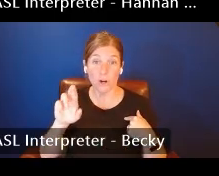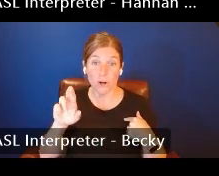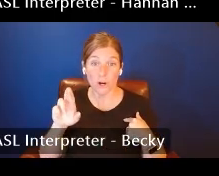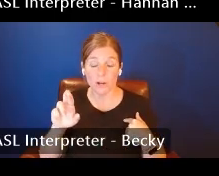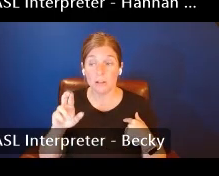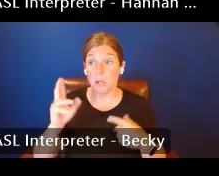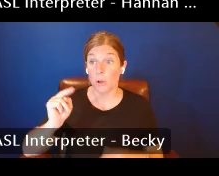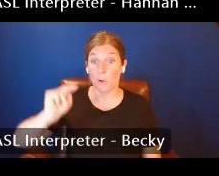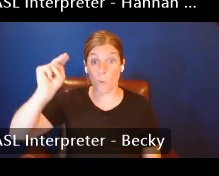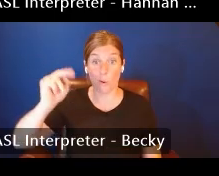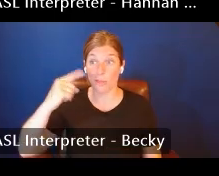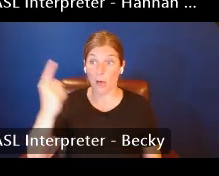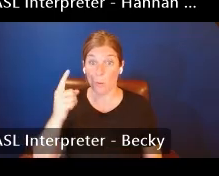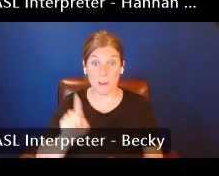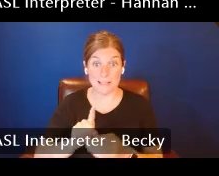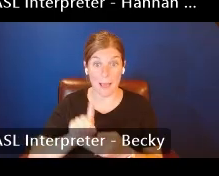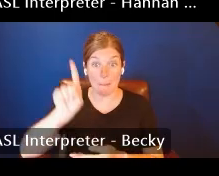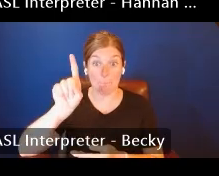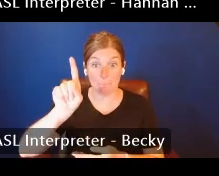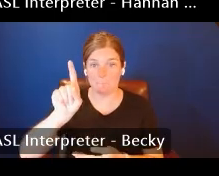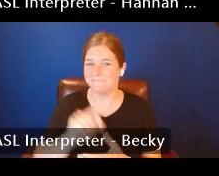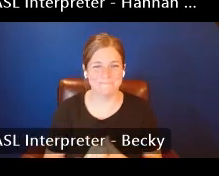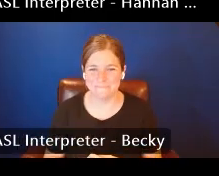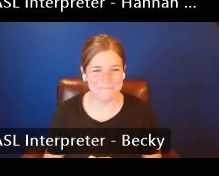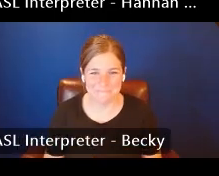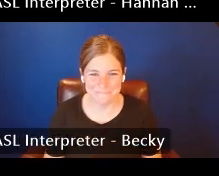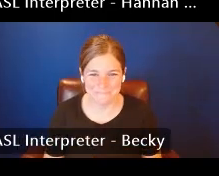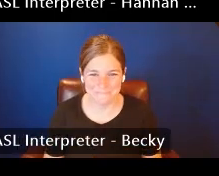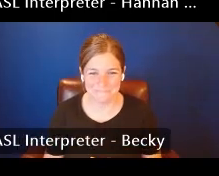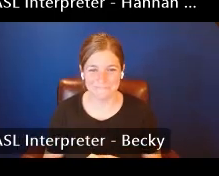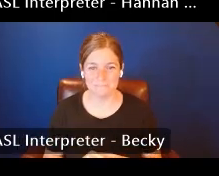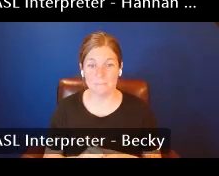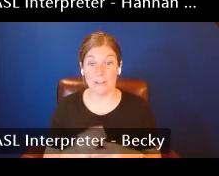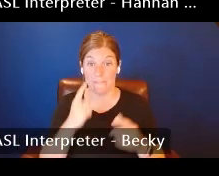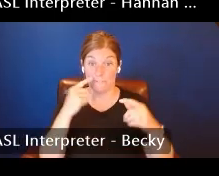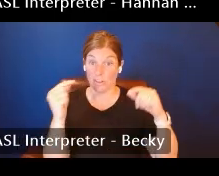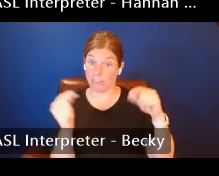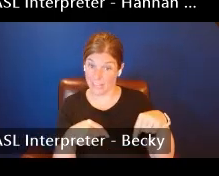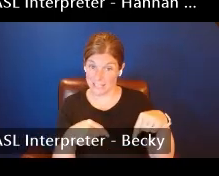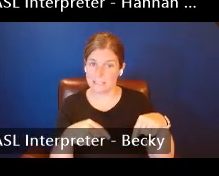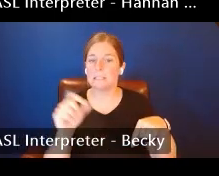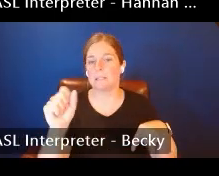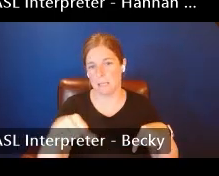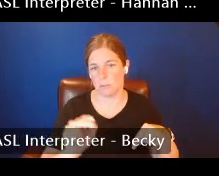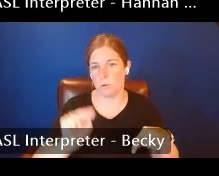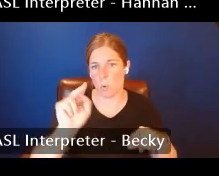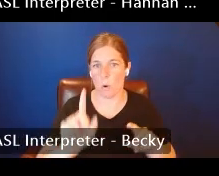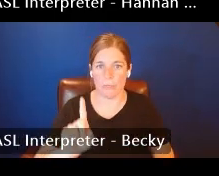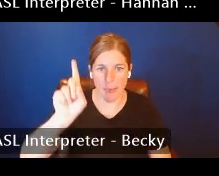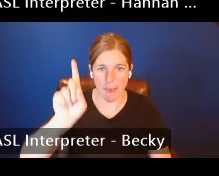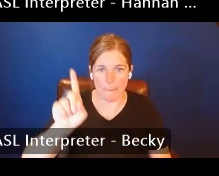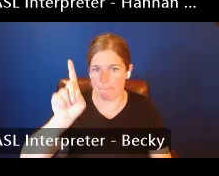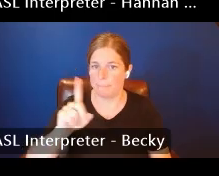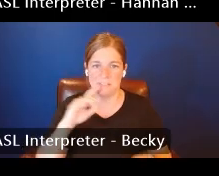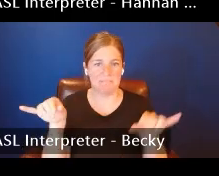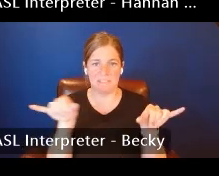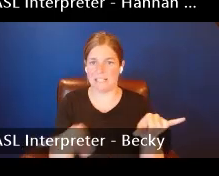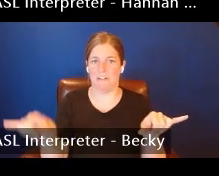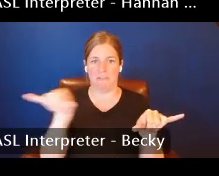In this case, having north up is a standard starting place, at least, because you could spin the map.